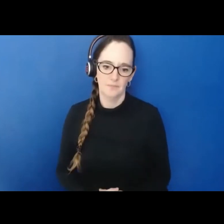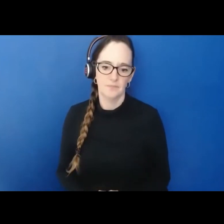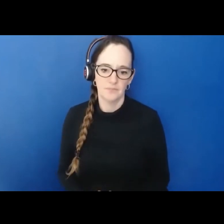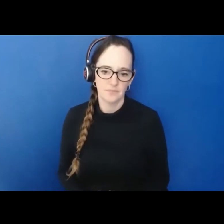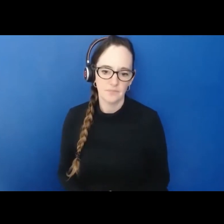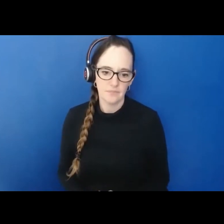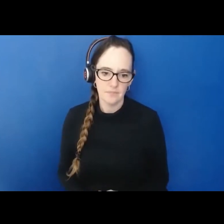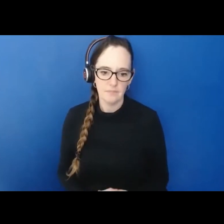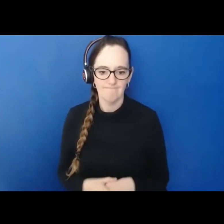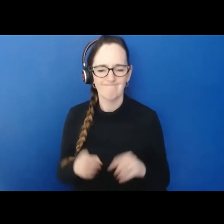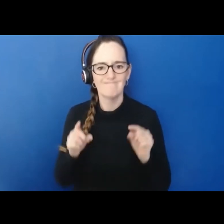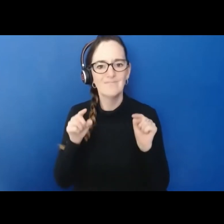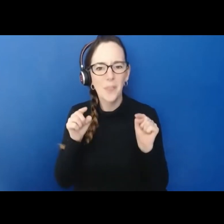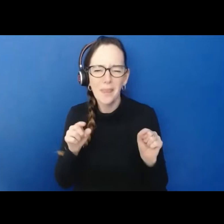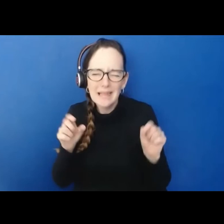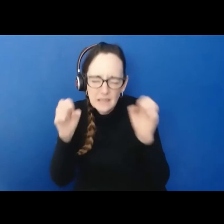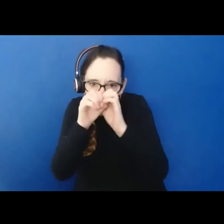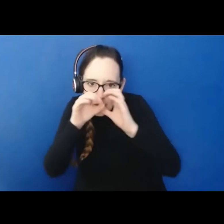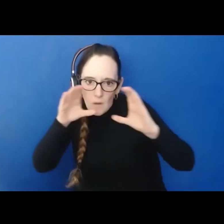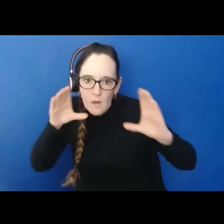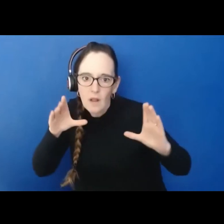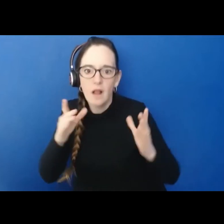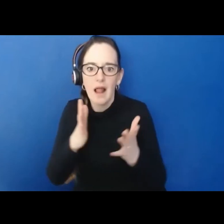formation to allow for the redefinition of what art